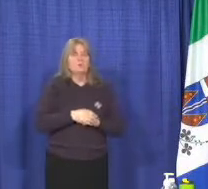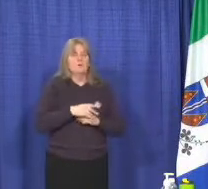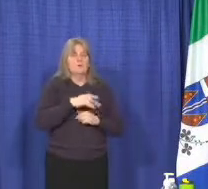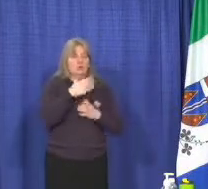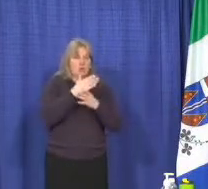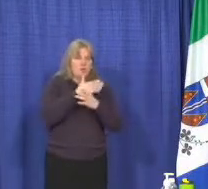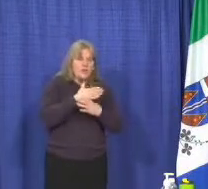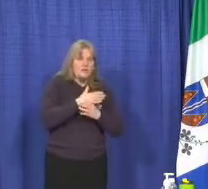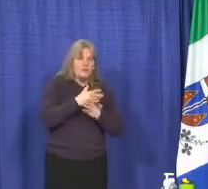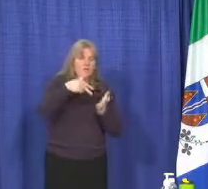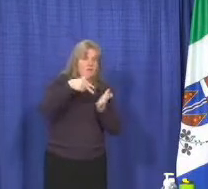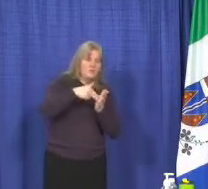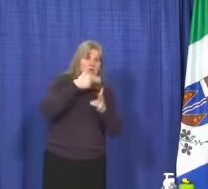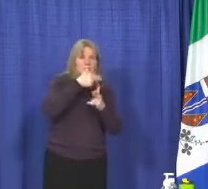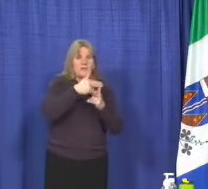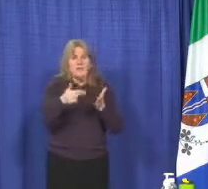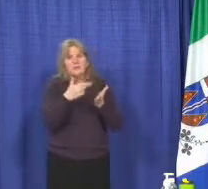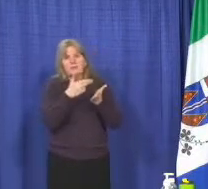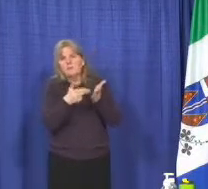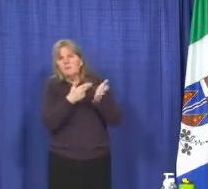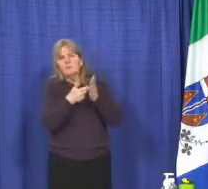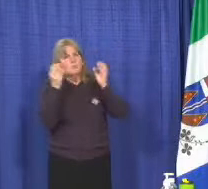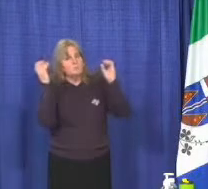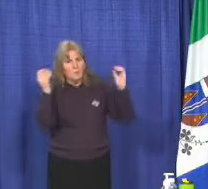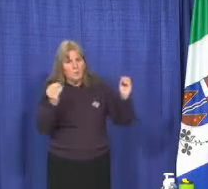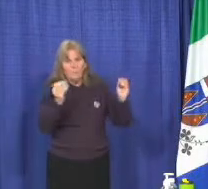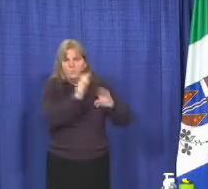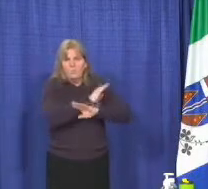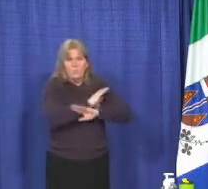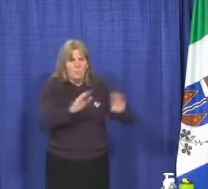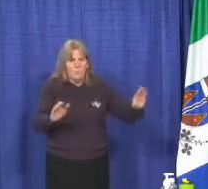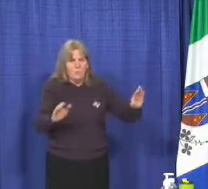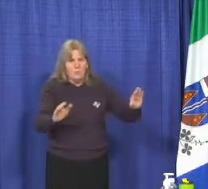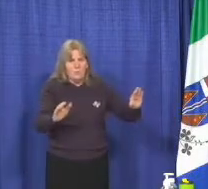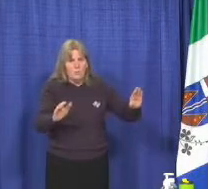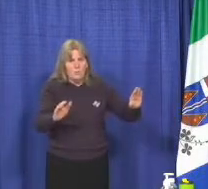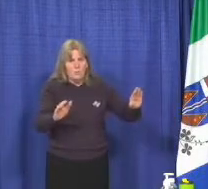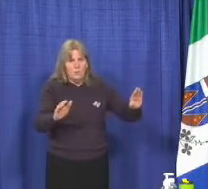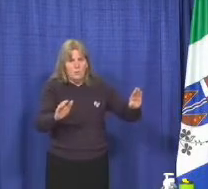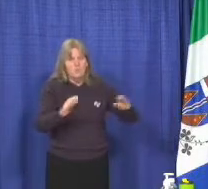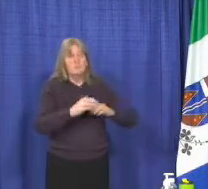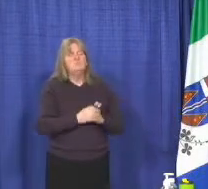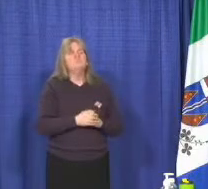Do not share serving utensils. And we are looking at more